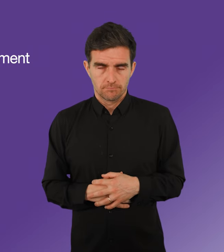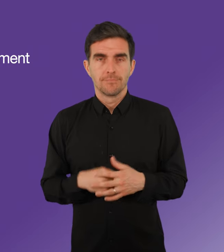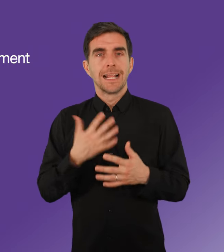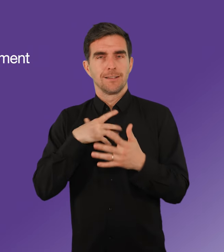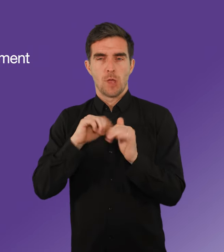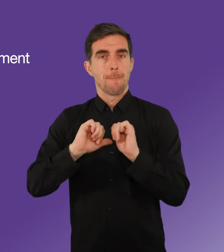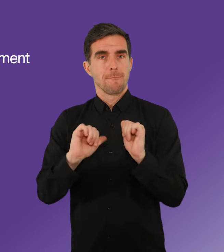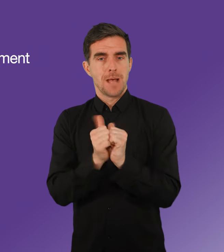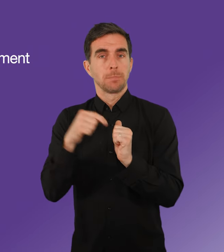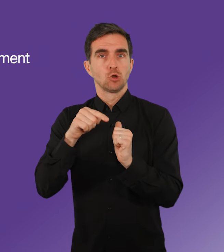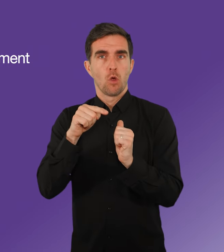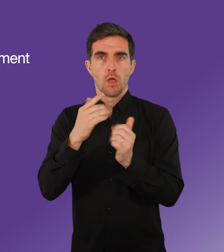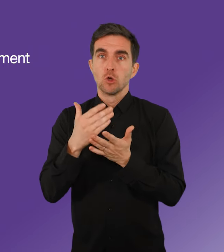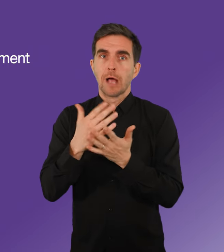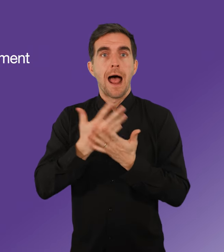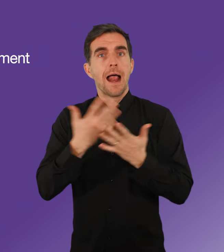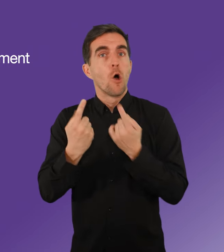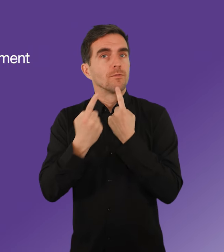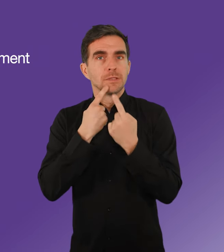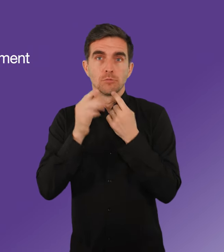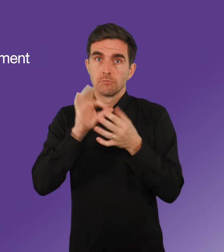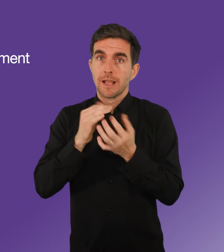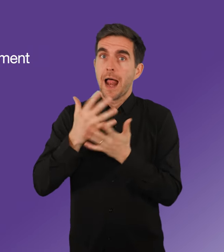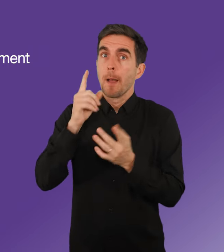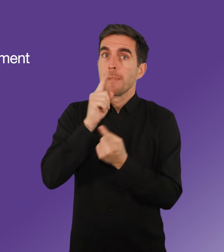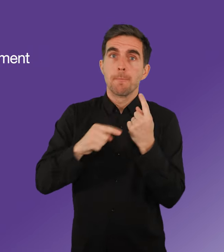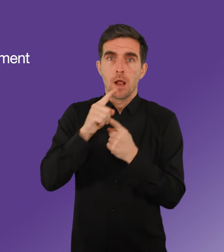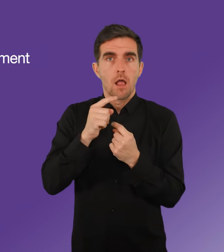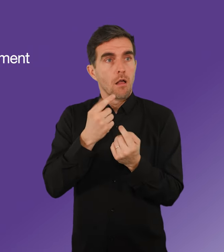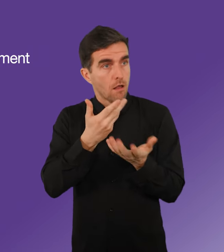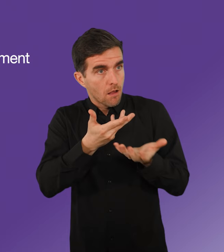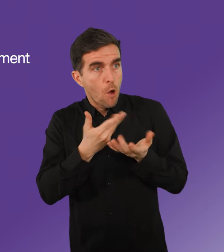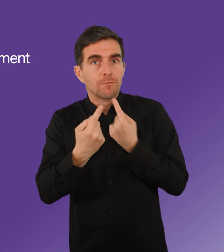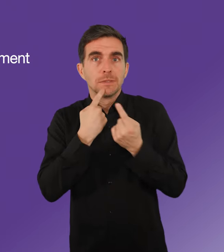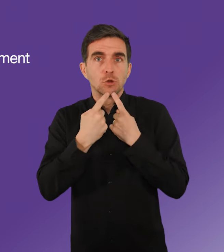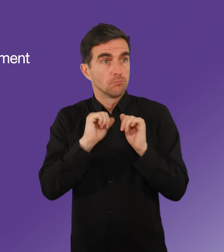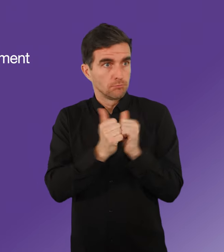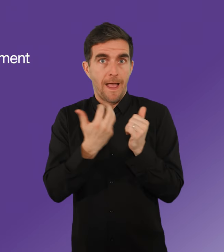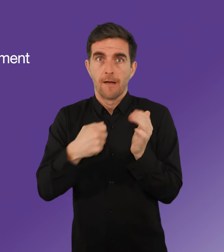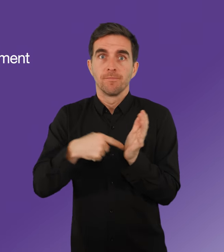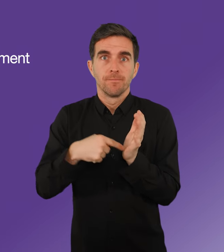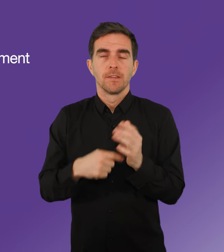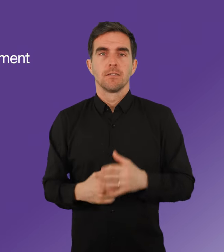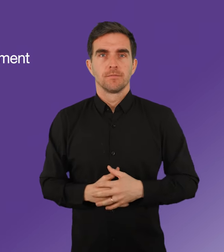Permission to share any details about any of the people who you get the information from.